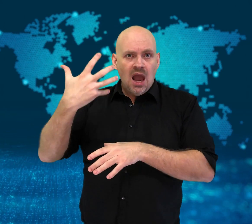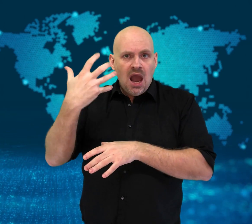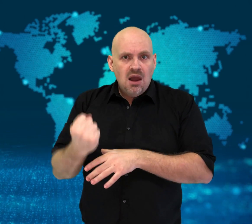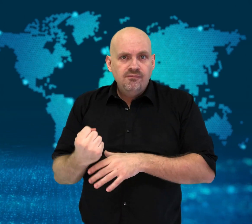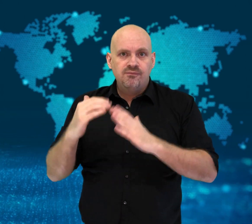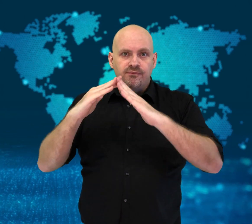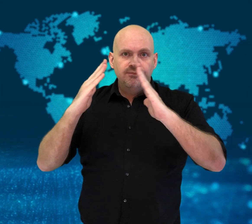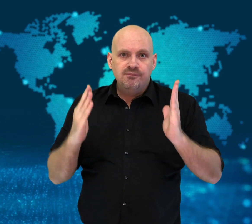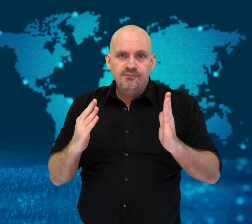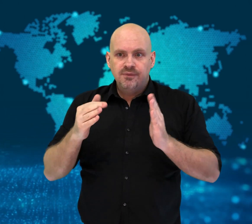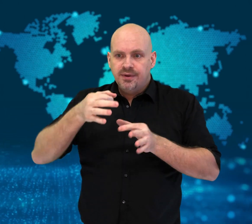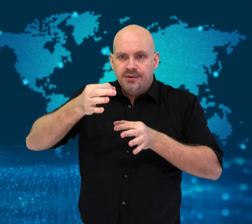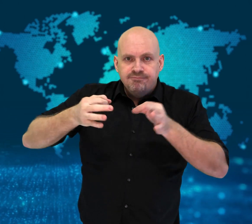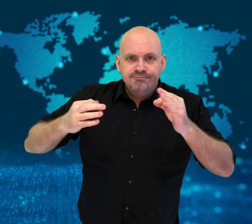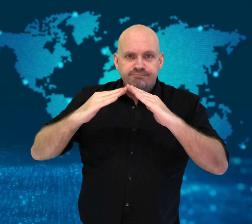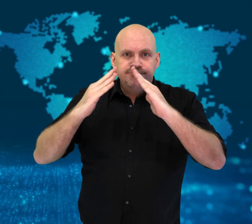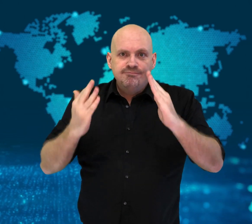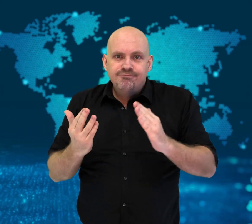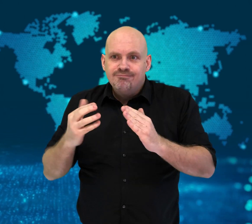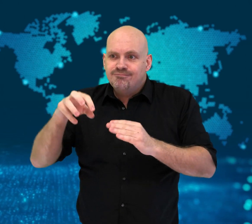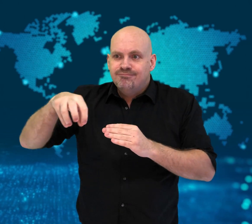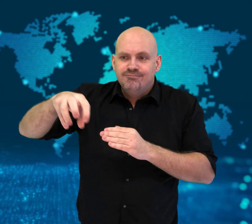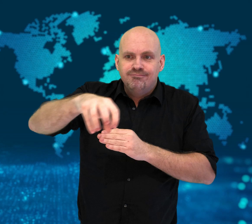If these lots are sold,